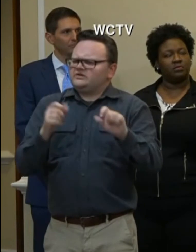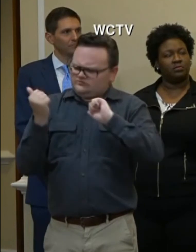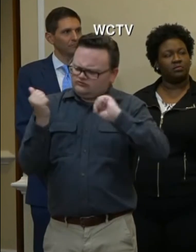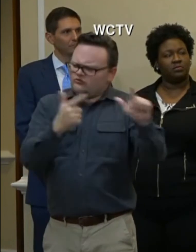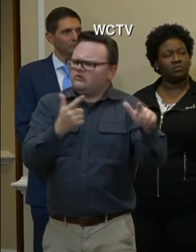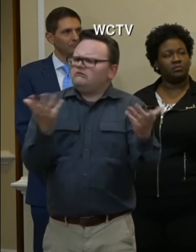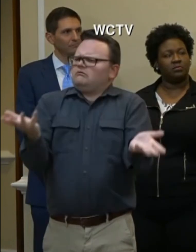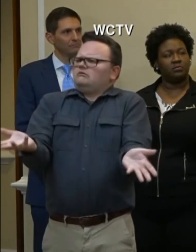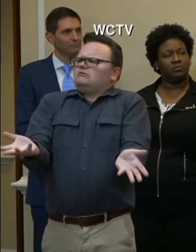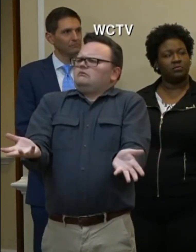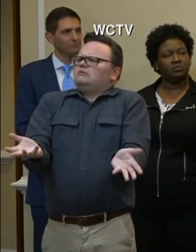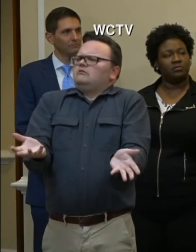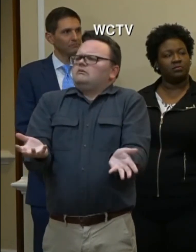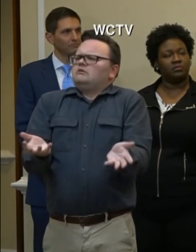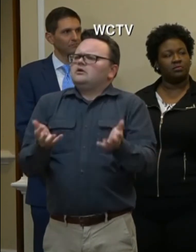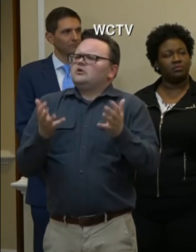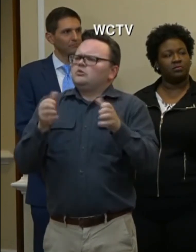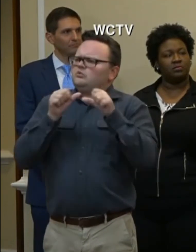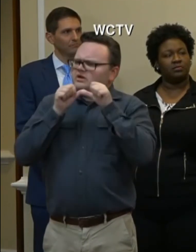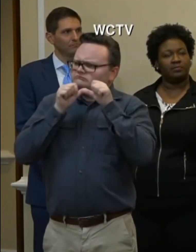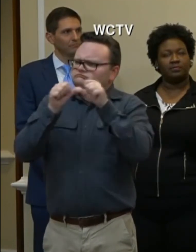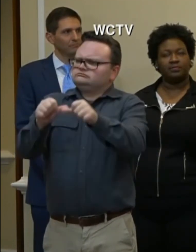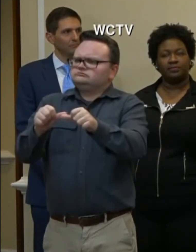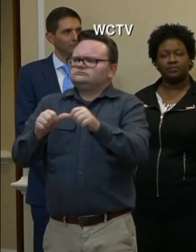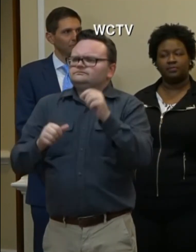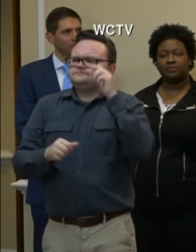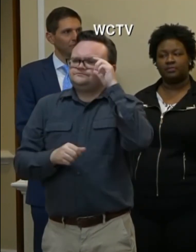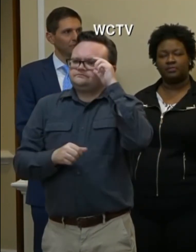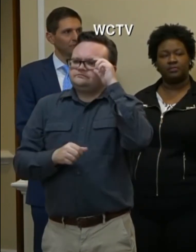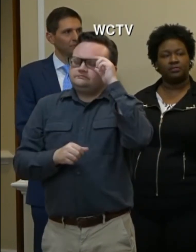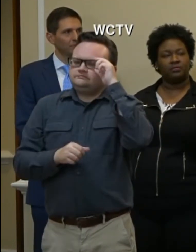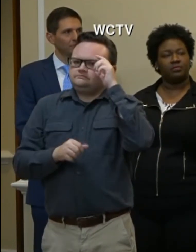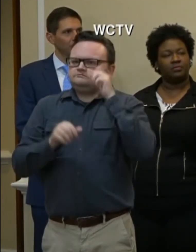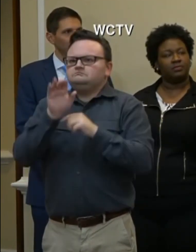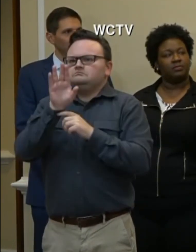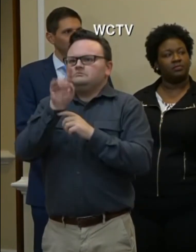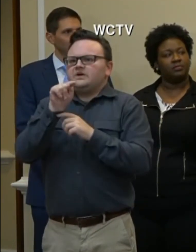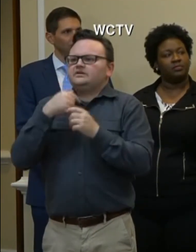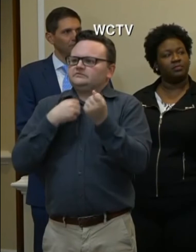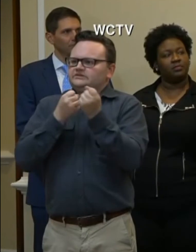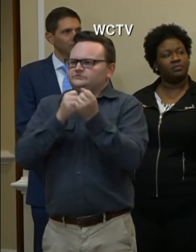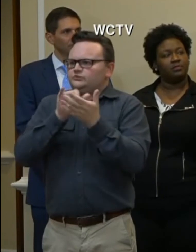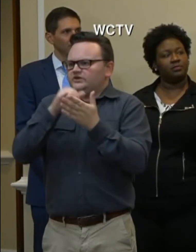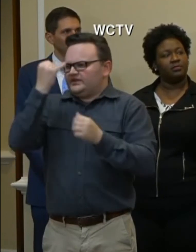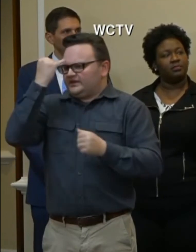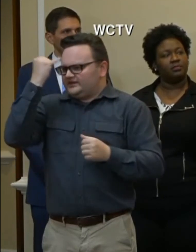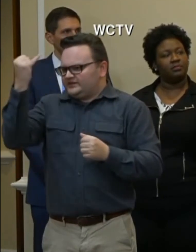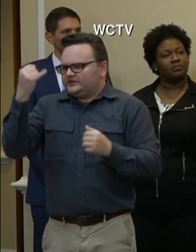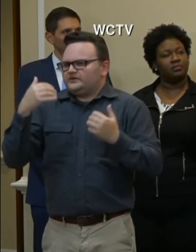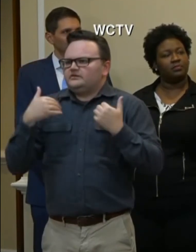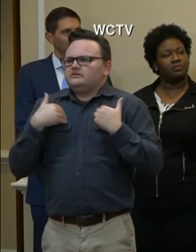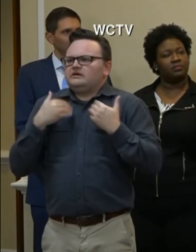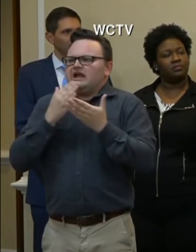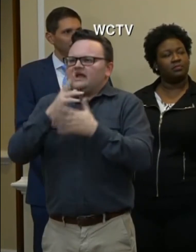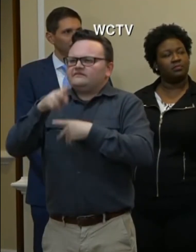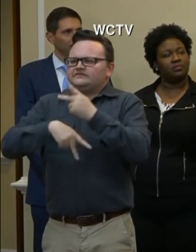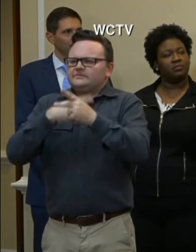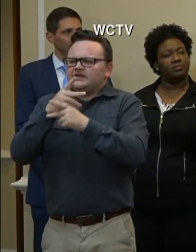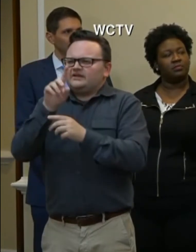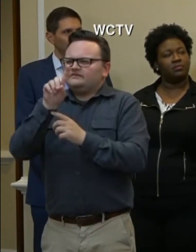I think that that's we obviously want to keep keep that keep that going but I'm definitely in favor of having some type of diagnostic but you got to figure out